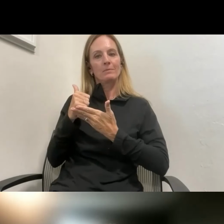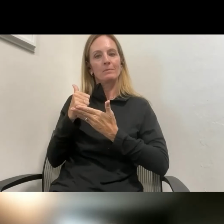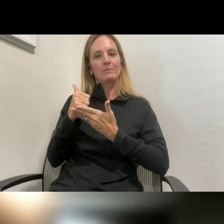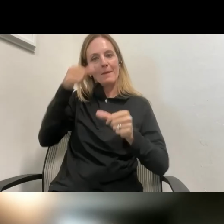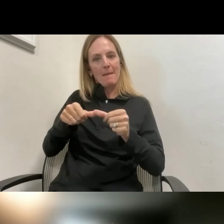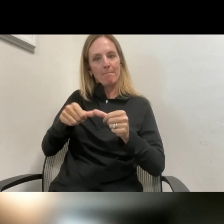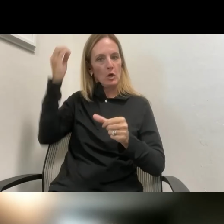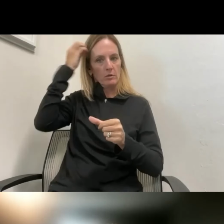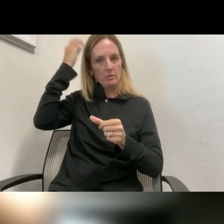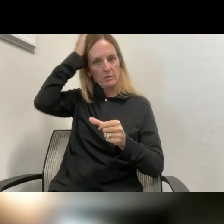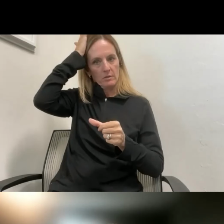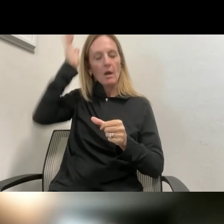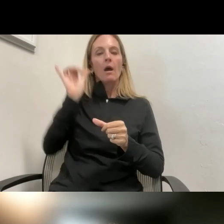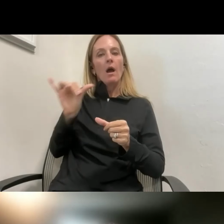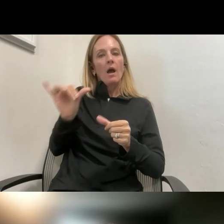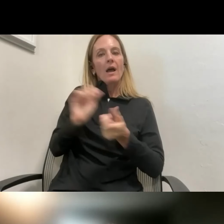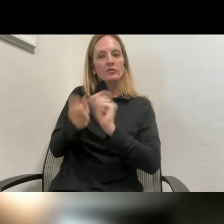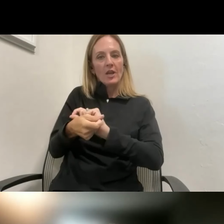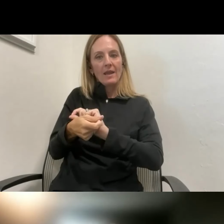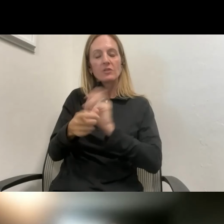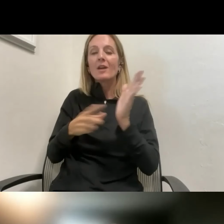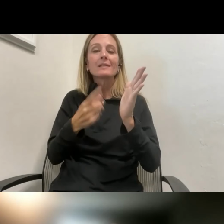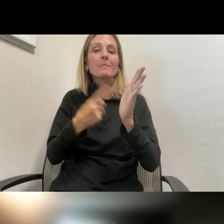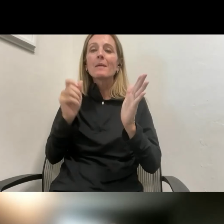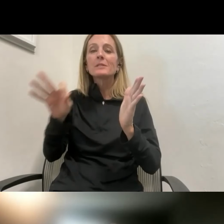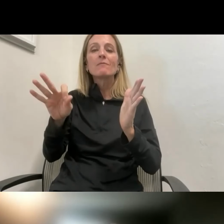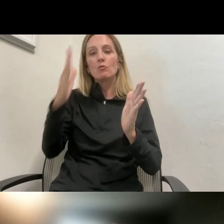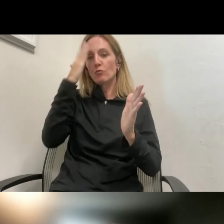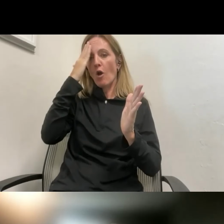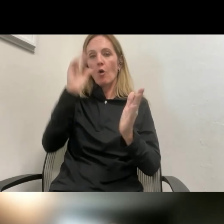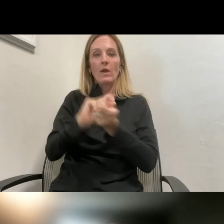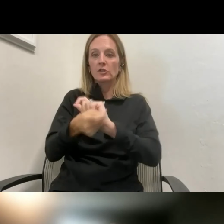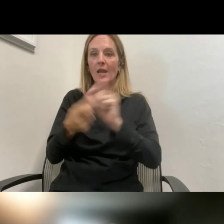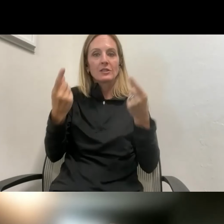when there's change looming you know people are resistant to change.